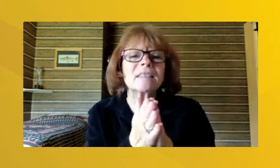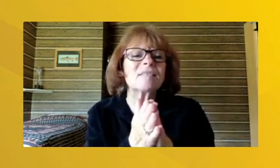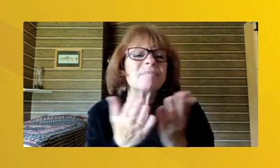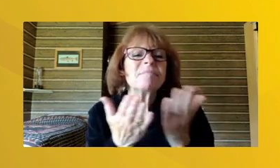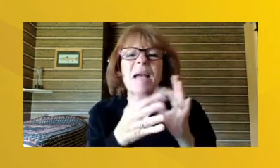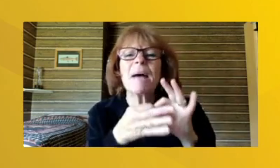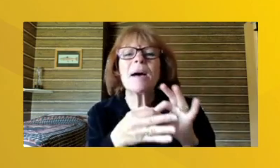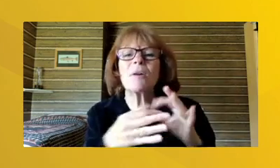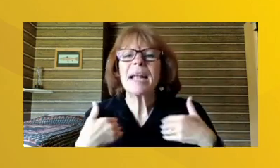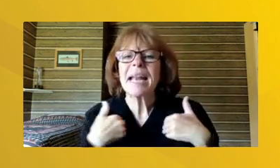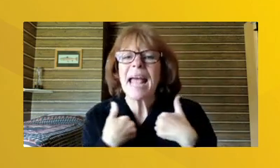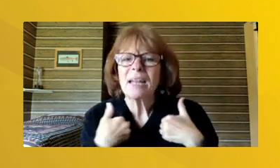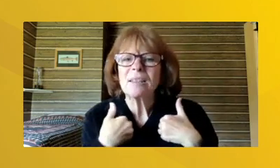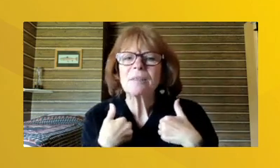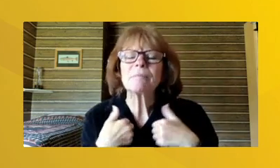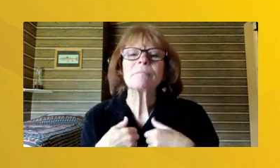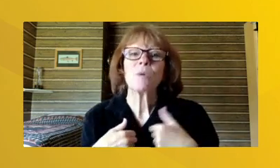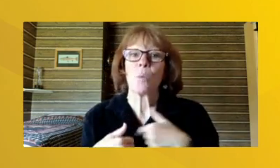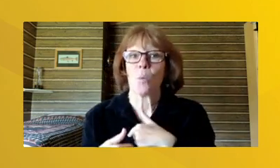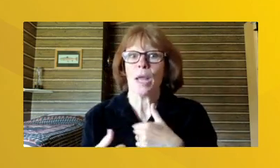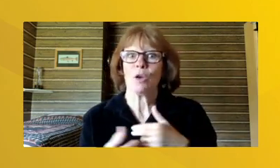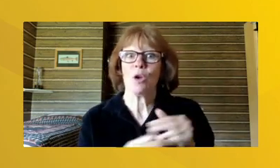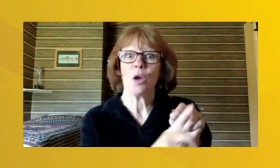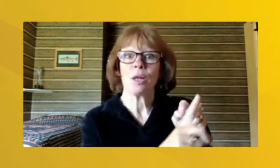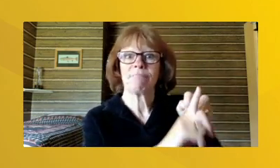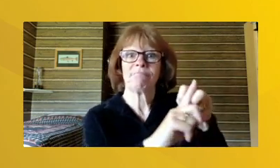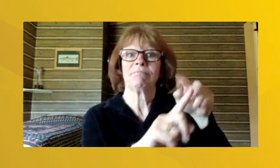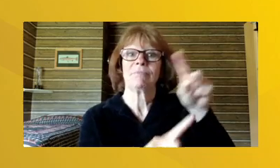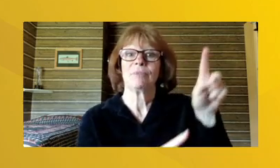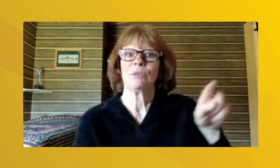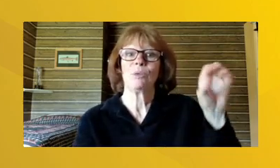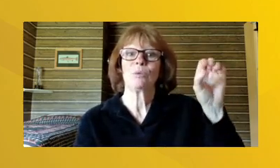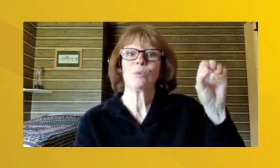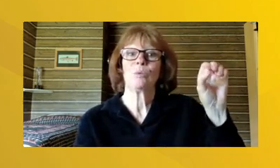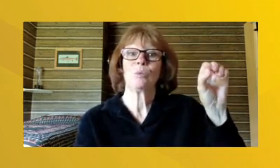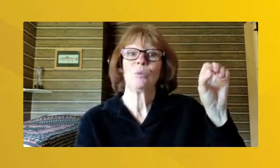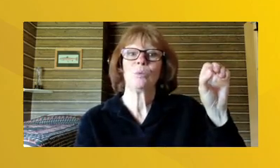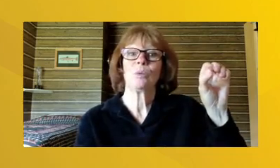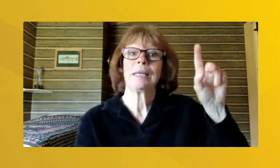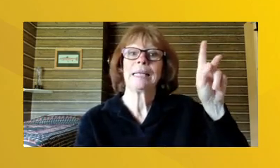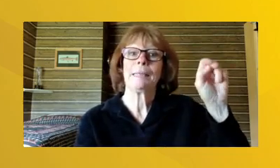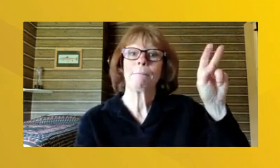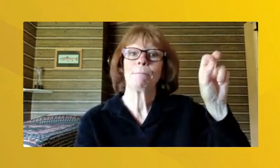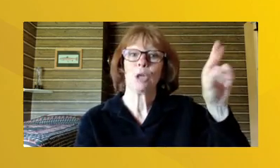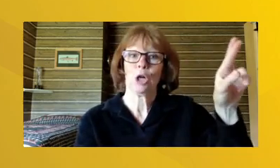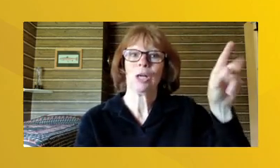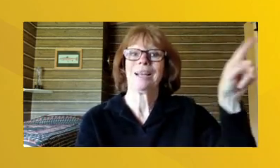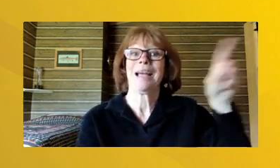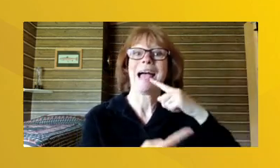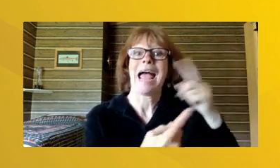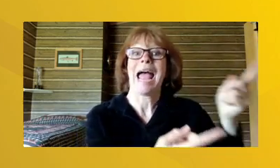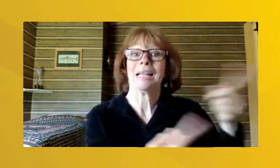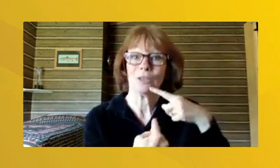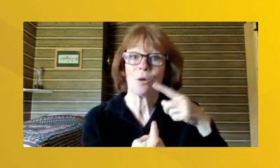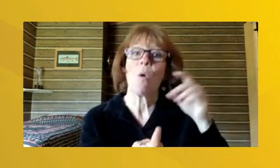zookeeper to answer that, but instead we have opened it up to all the wonderful museums